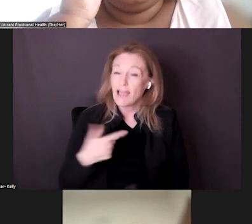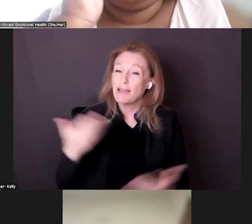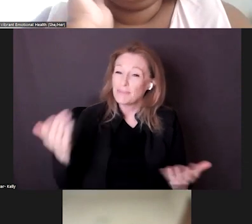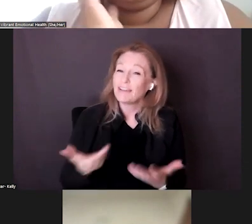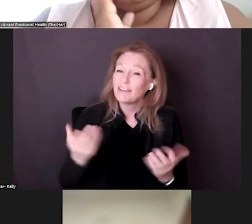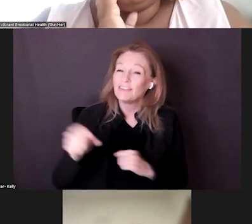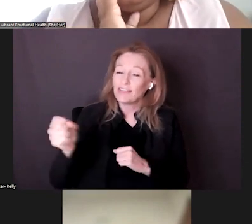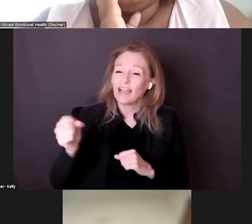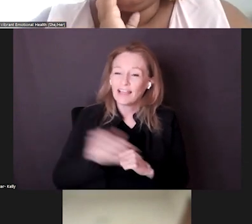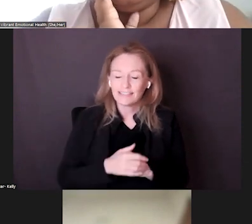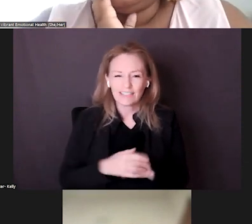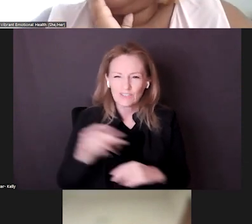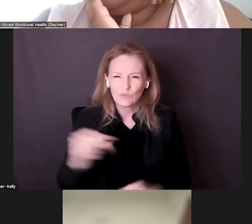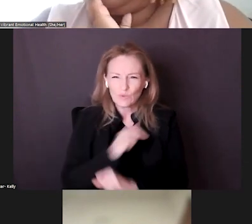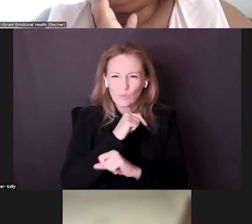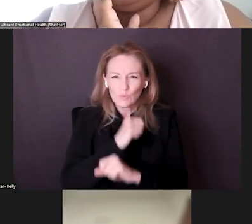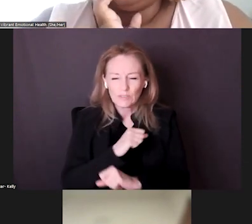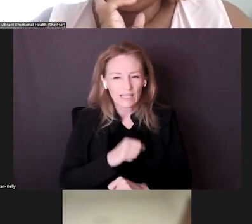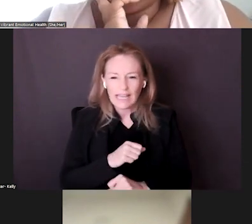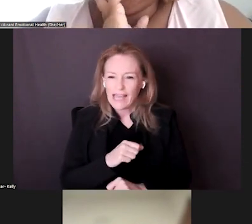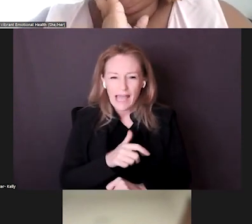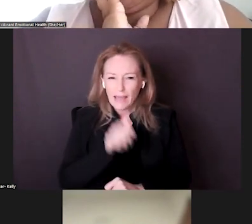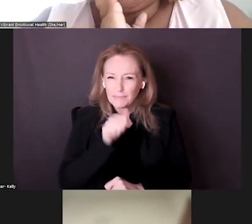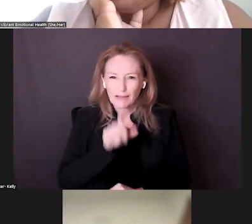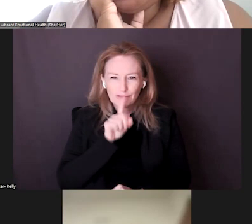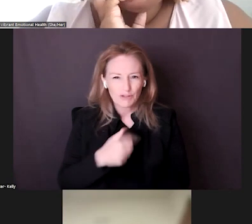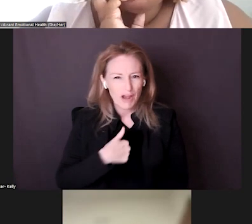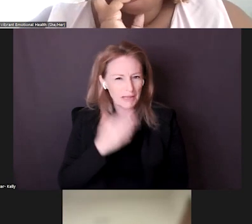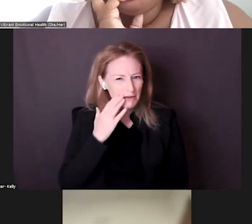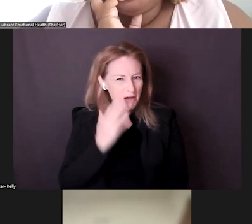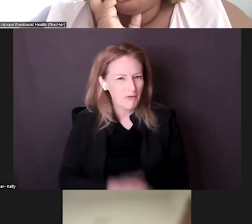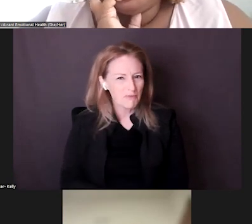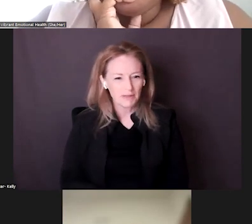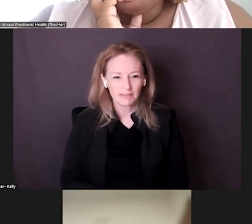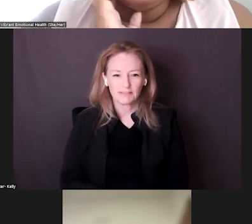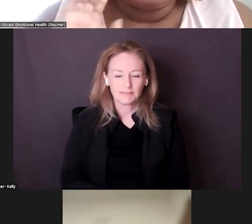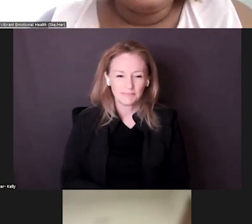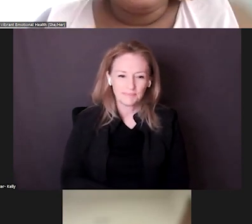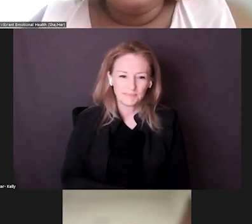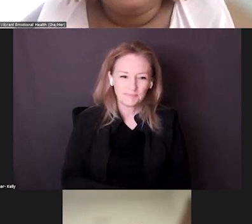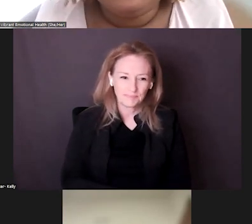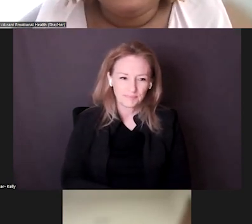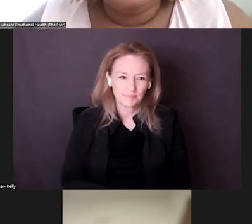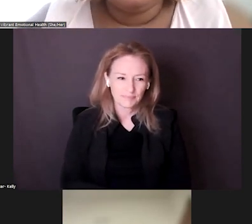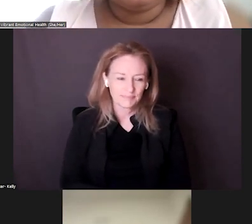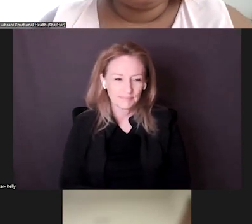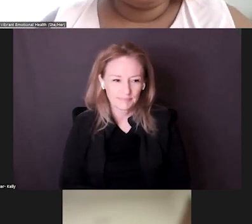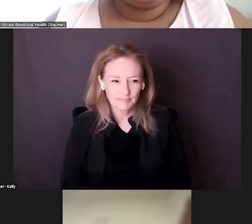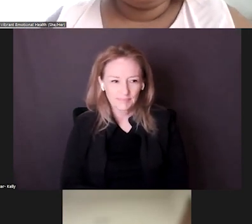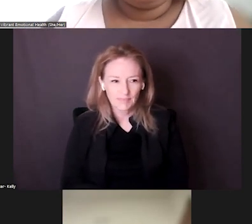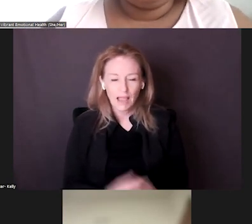ON. >> I AM ON. I WAS GOING TO SAY 1937, BUT THAT